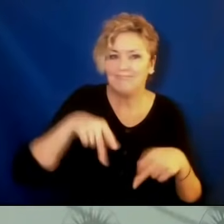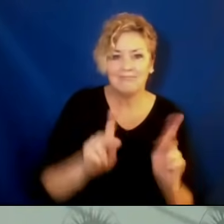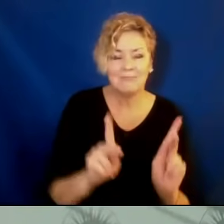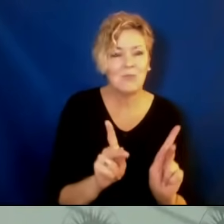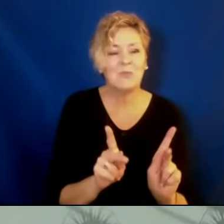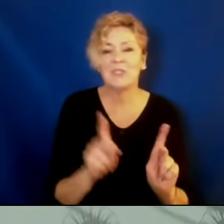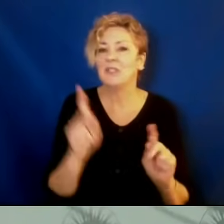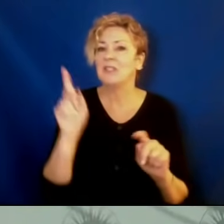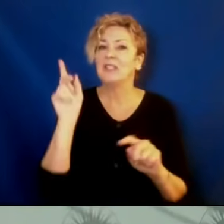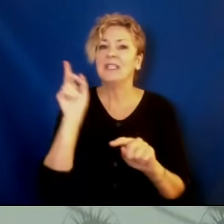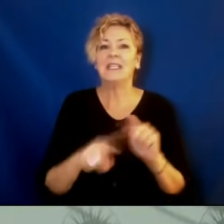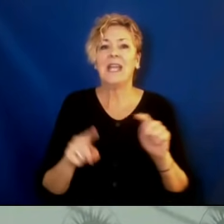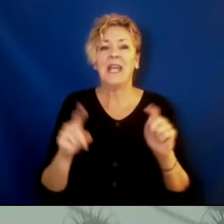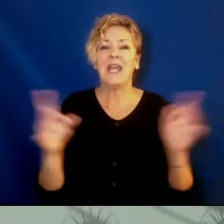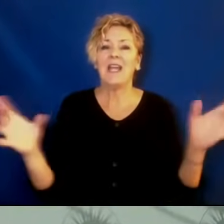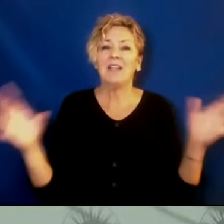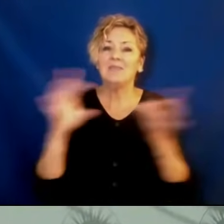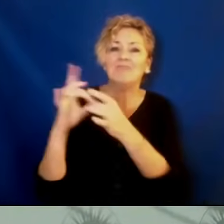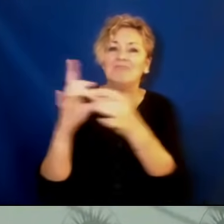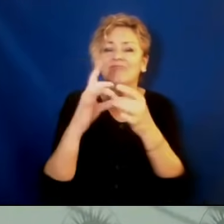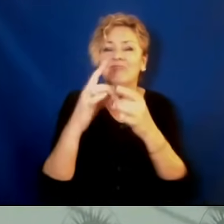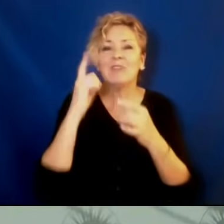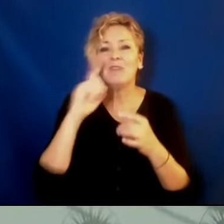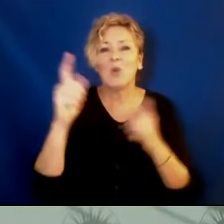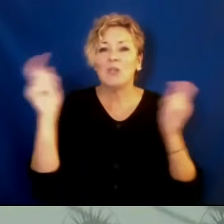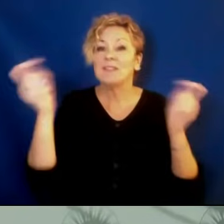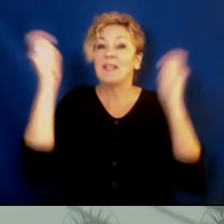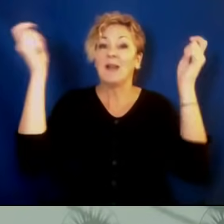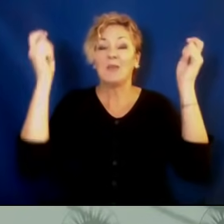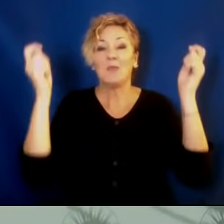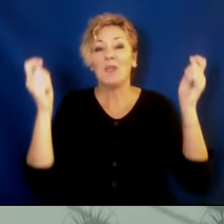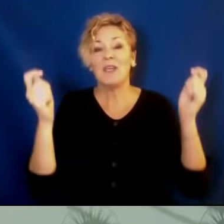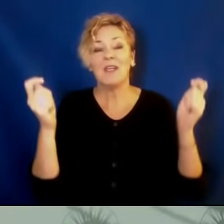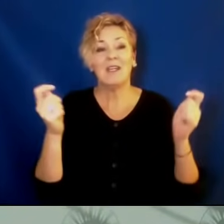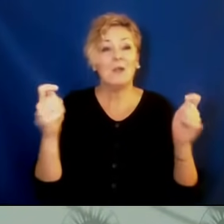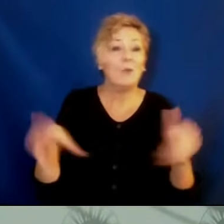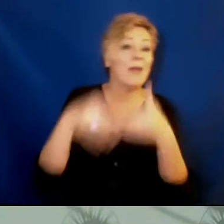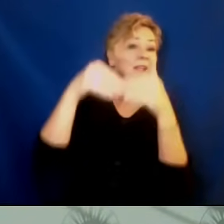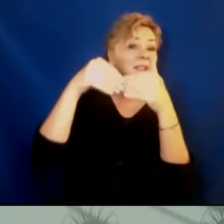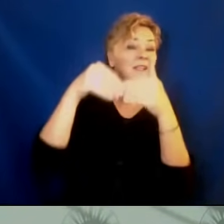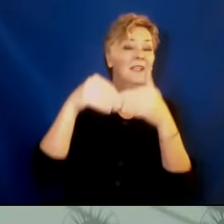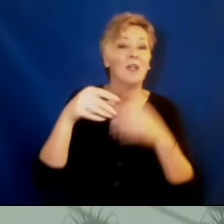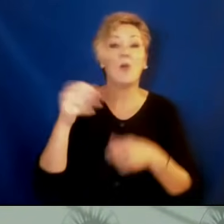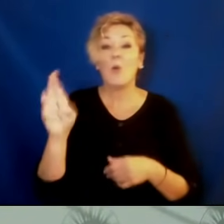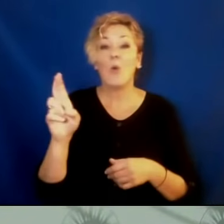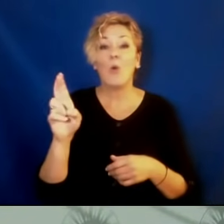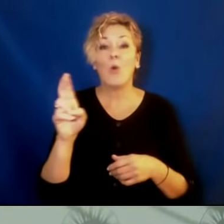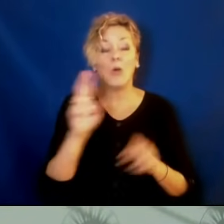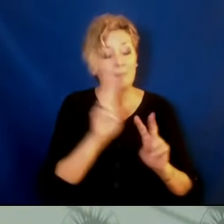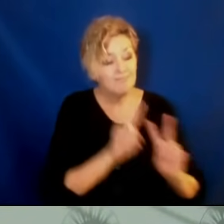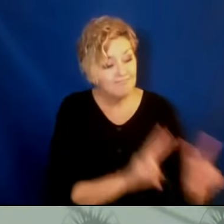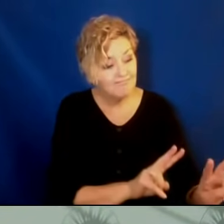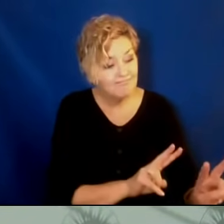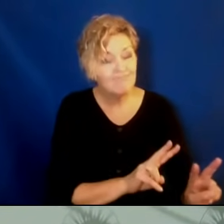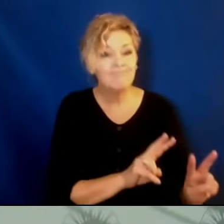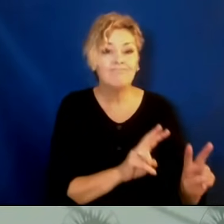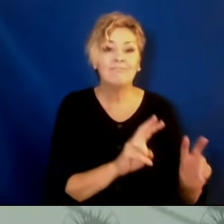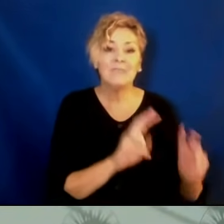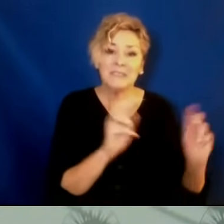Gustafson I think said it very well that we are human beings and as human beings a greater strength